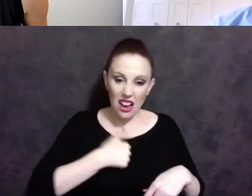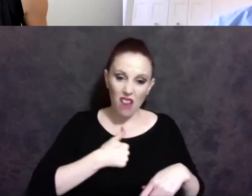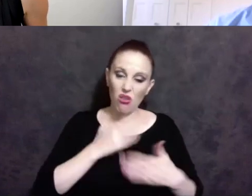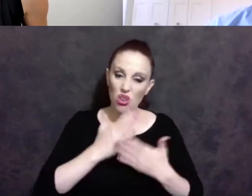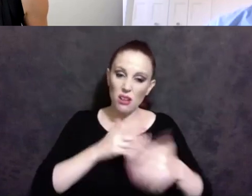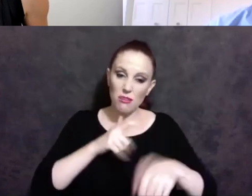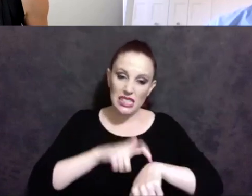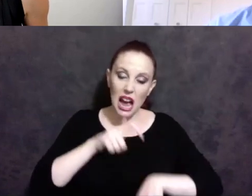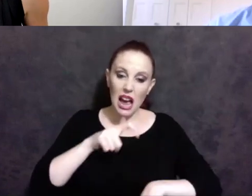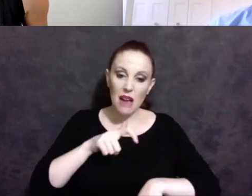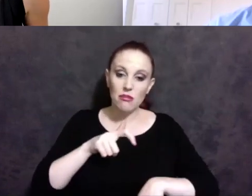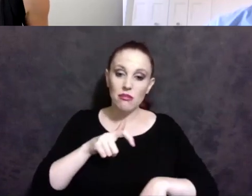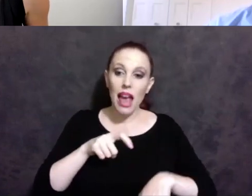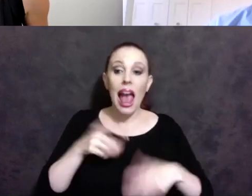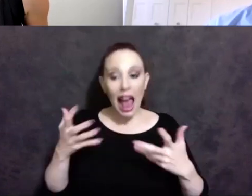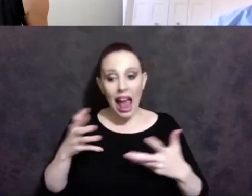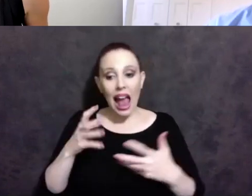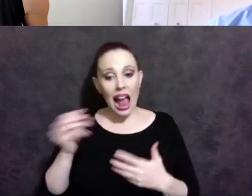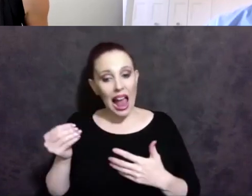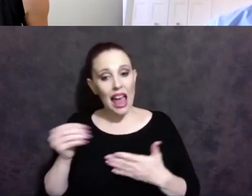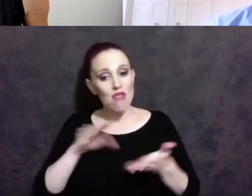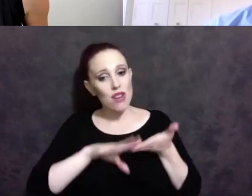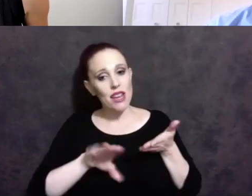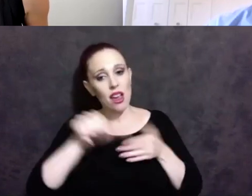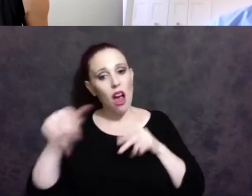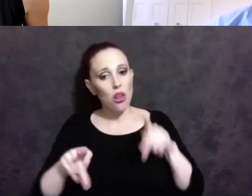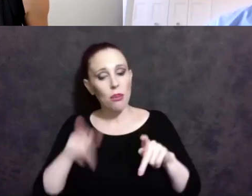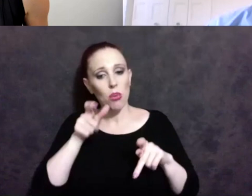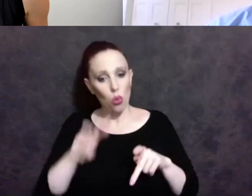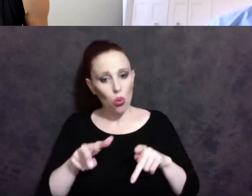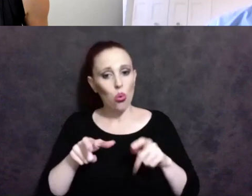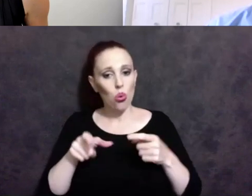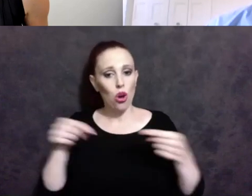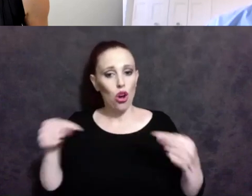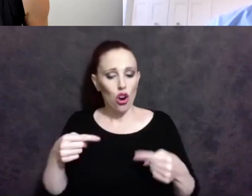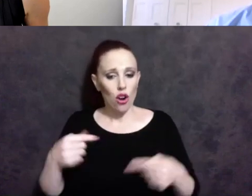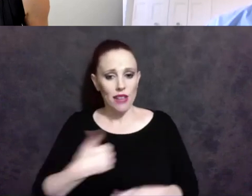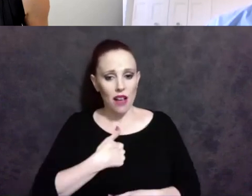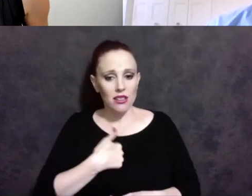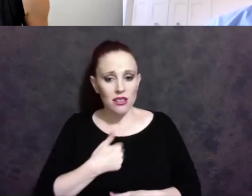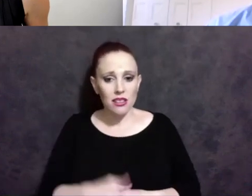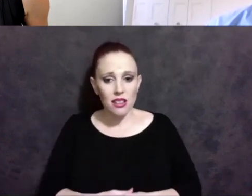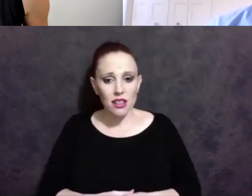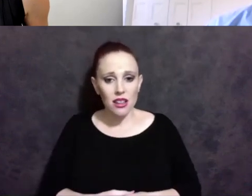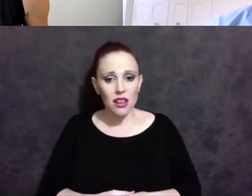ways even forgiving other people that have caused harm to us but so much of that involves